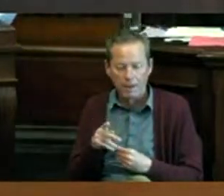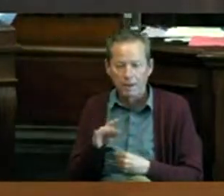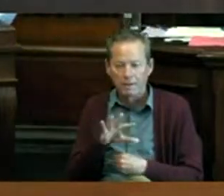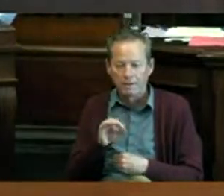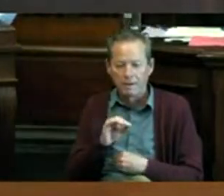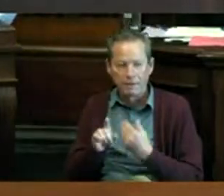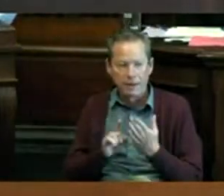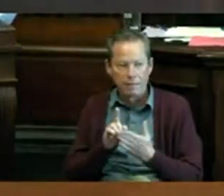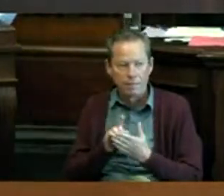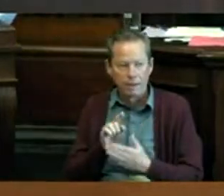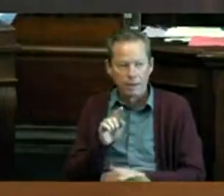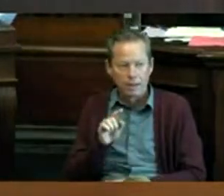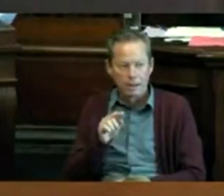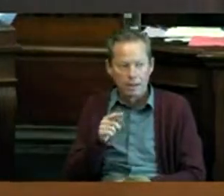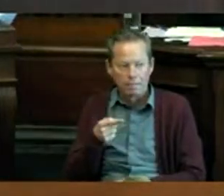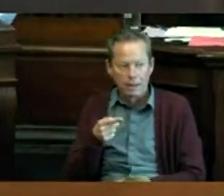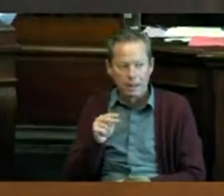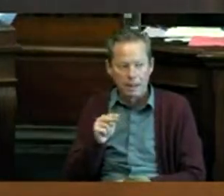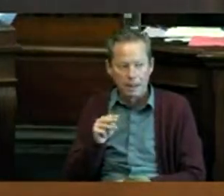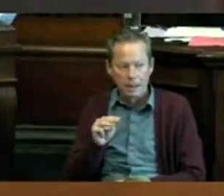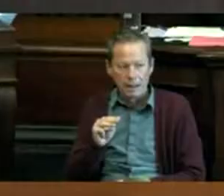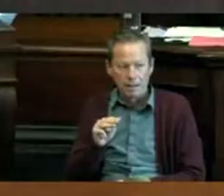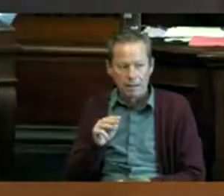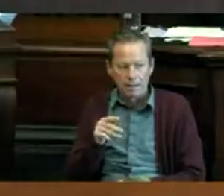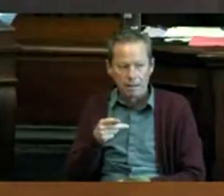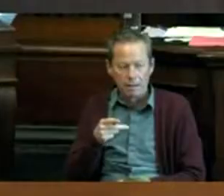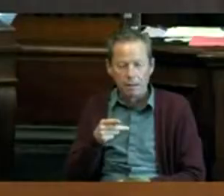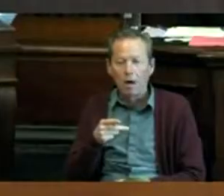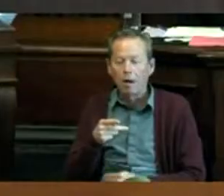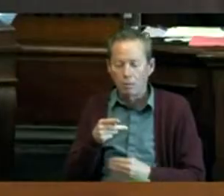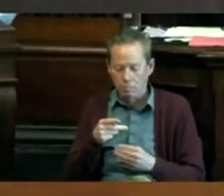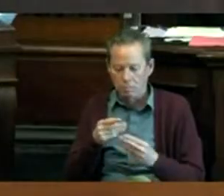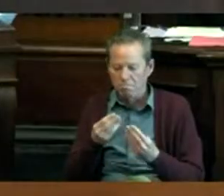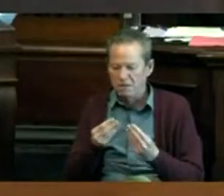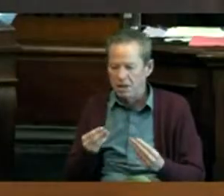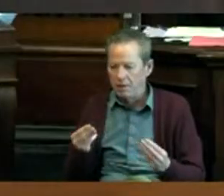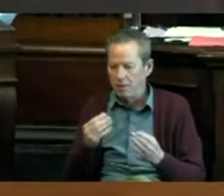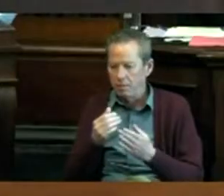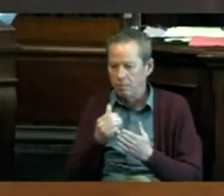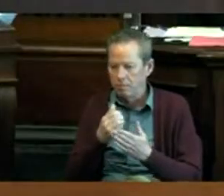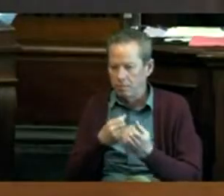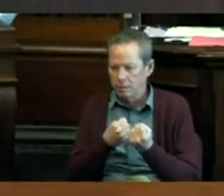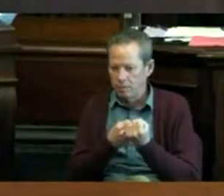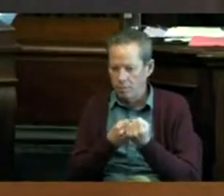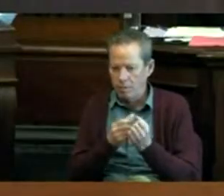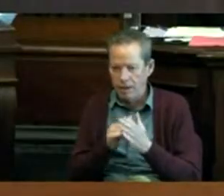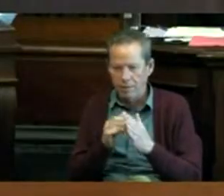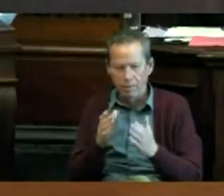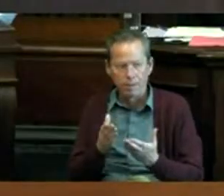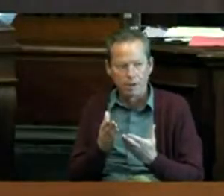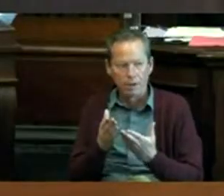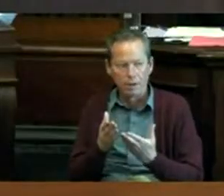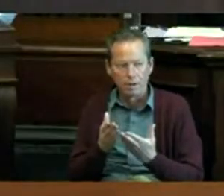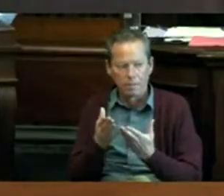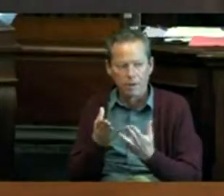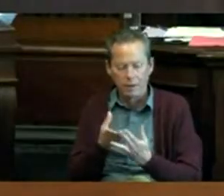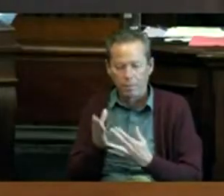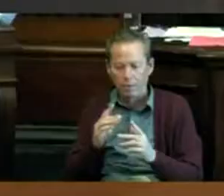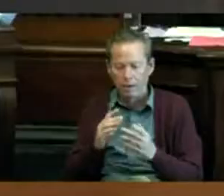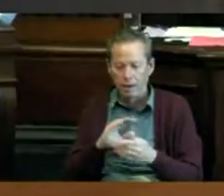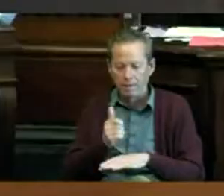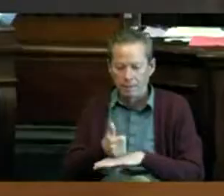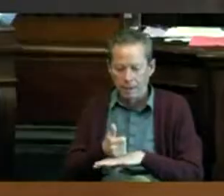transmittal. 50 hours of TNM